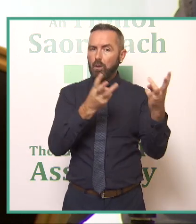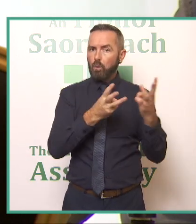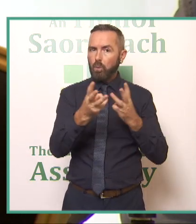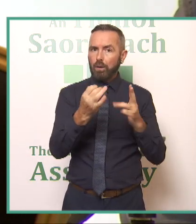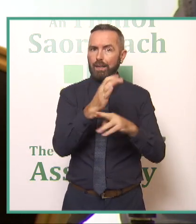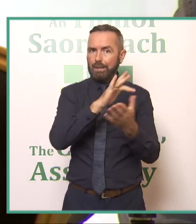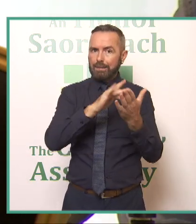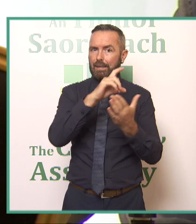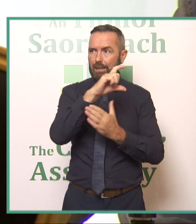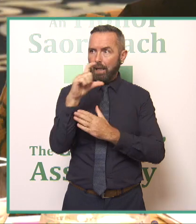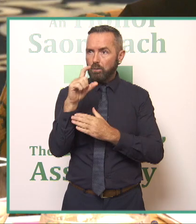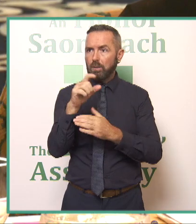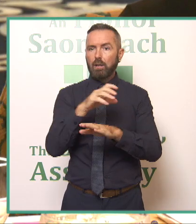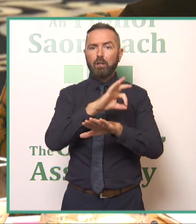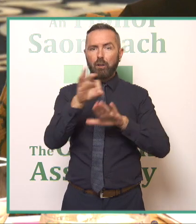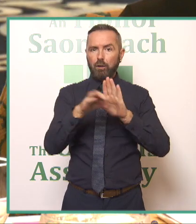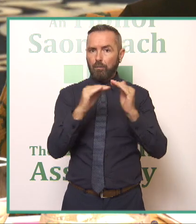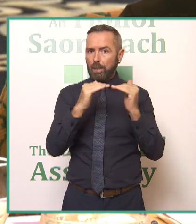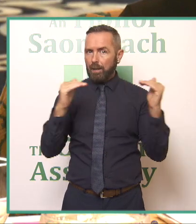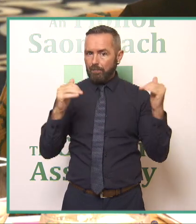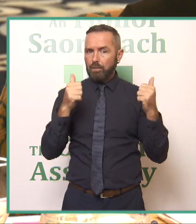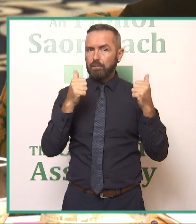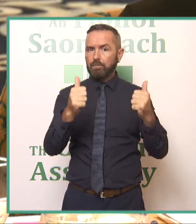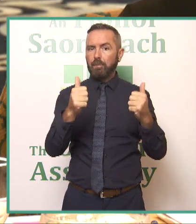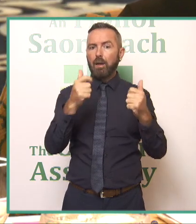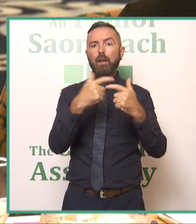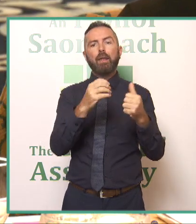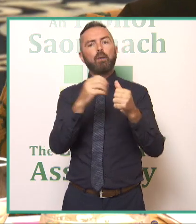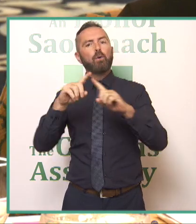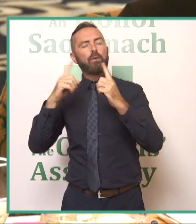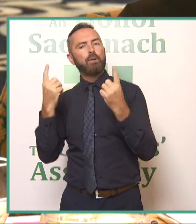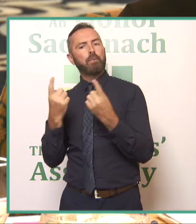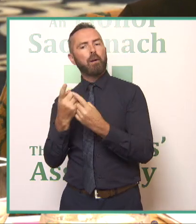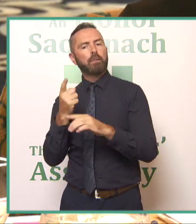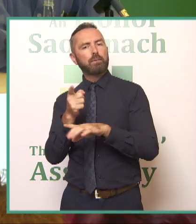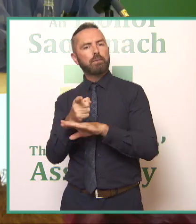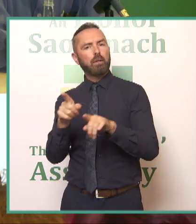city council and the government level and then your brother departments that are pulling away